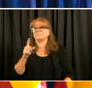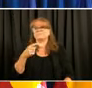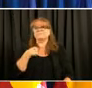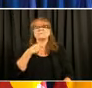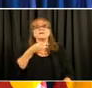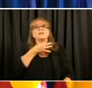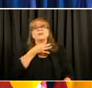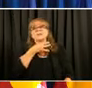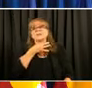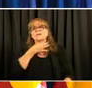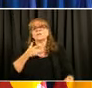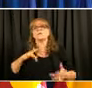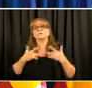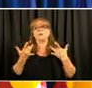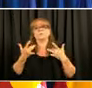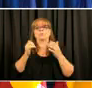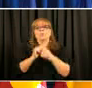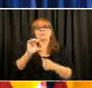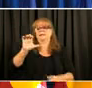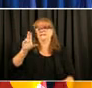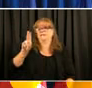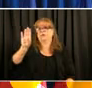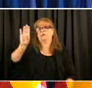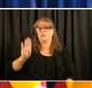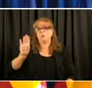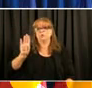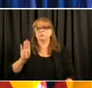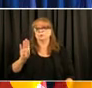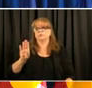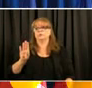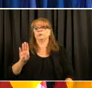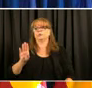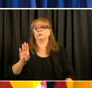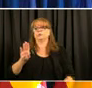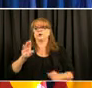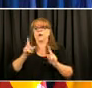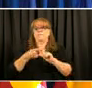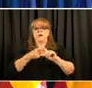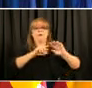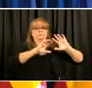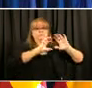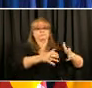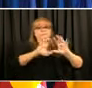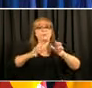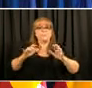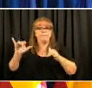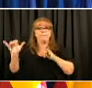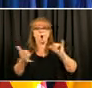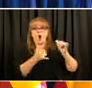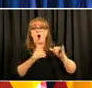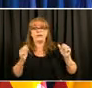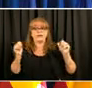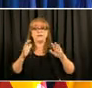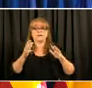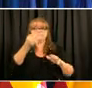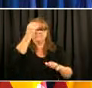and i wonder if there's a specific trigger for you where you know cases are migrating into the boulder community outside of the campus that would prompt you to make that